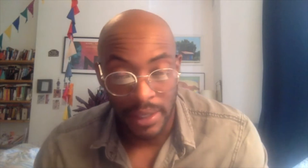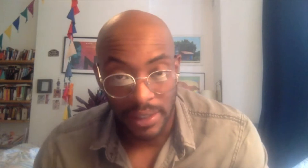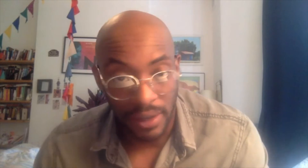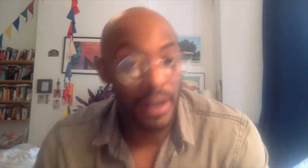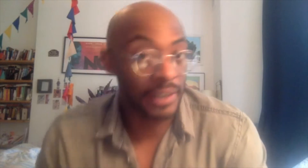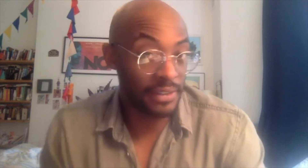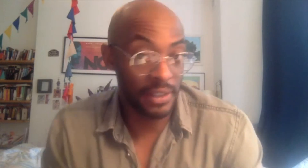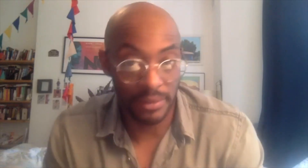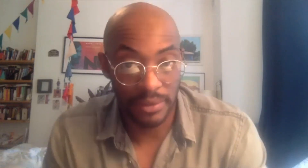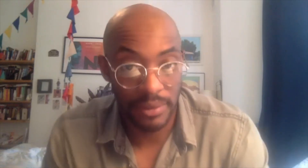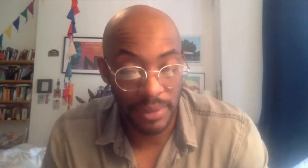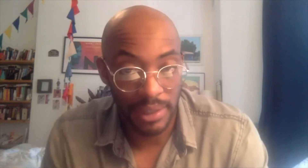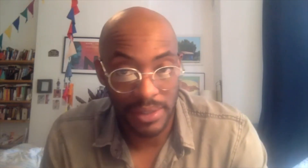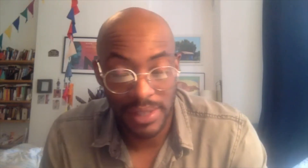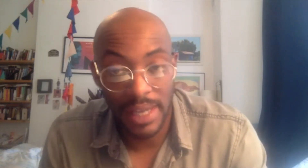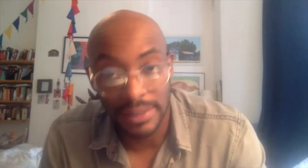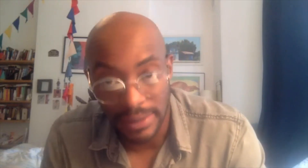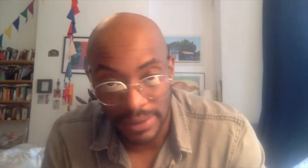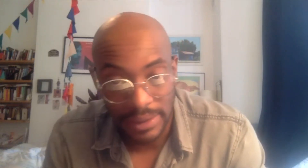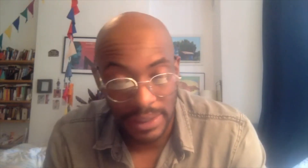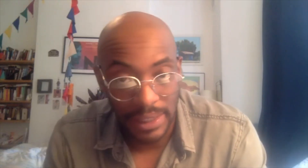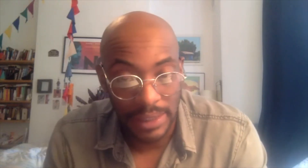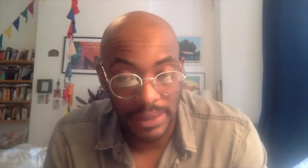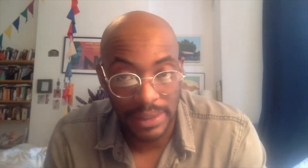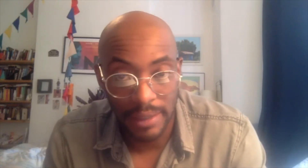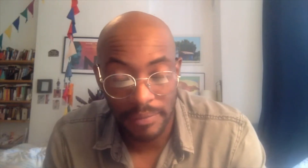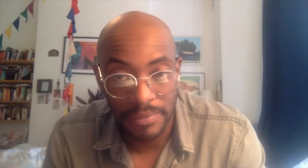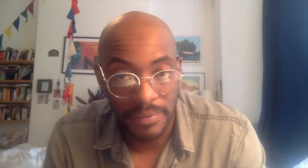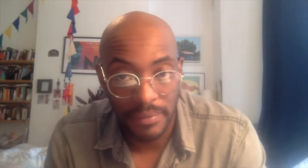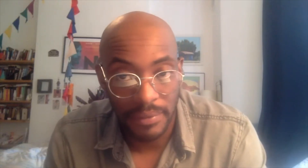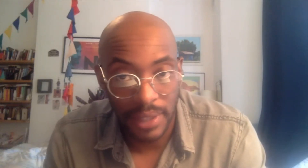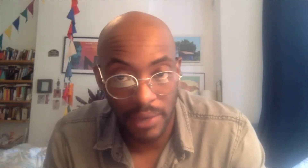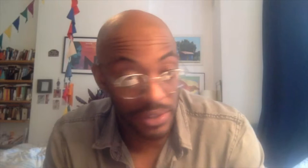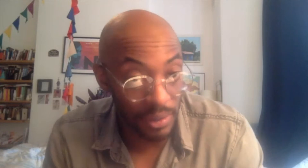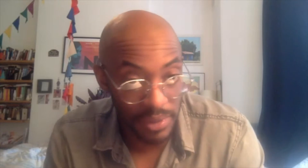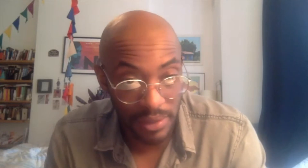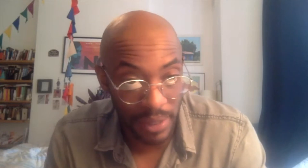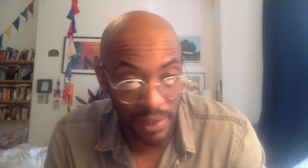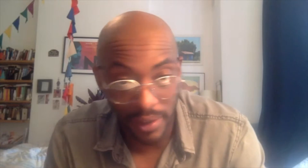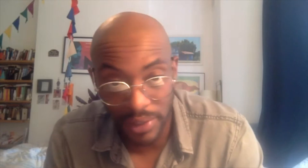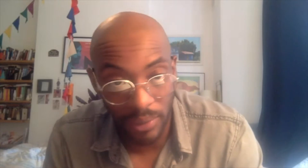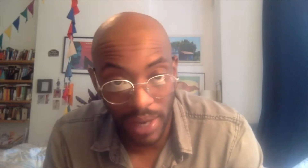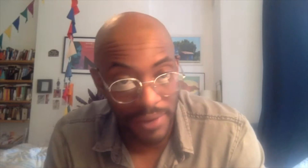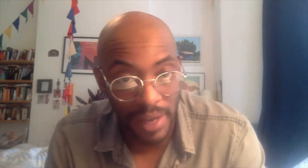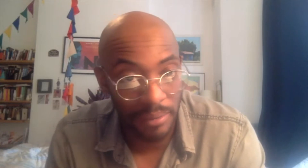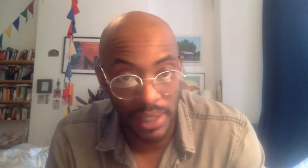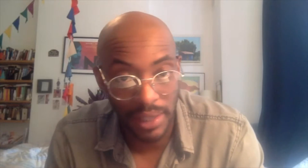in a car accident when I was 10. And, erm - I was adopted by a lovely white family,